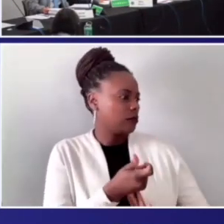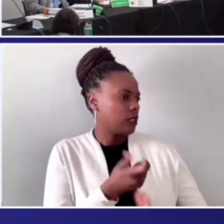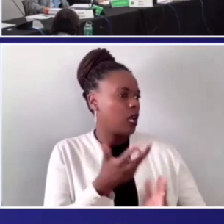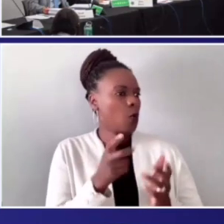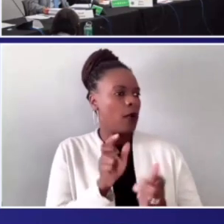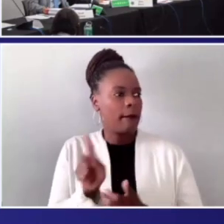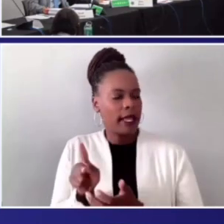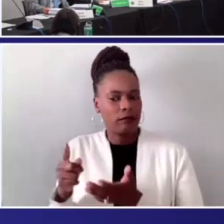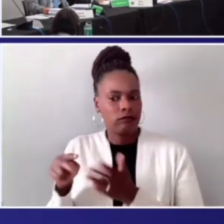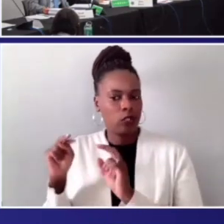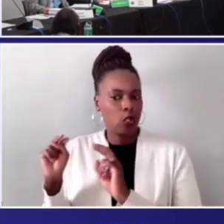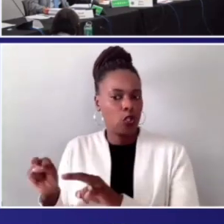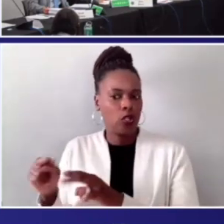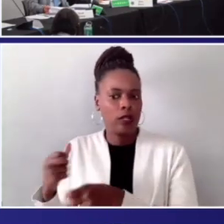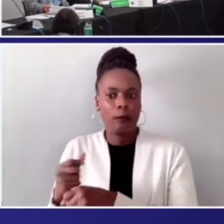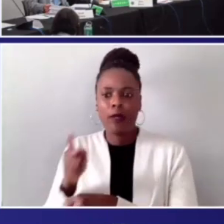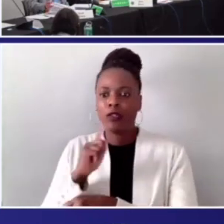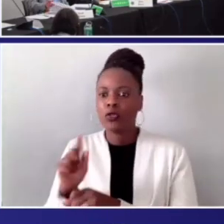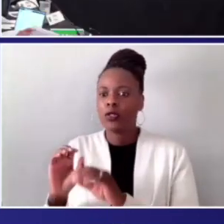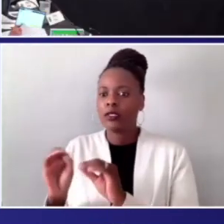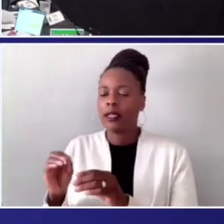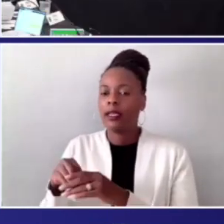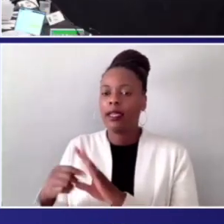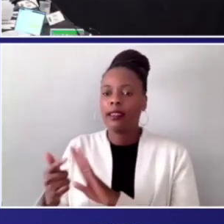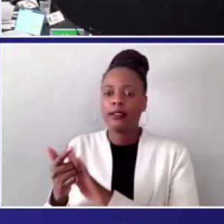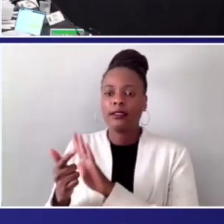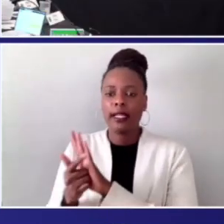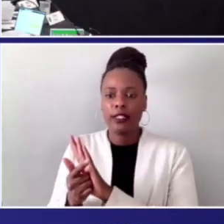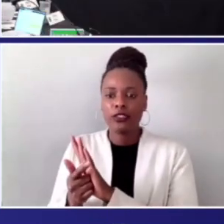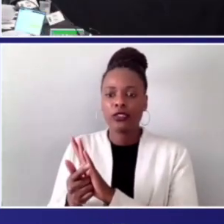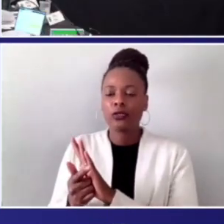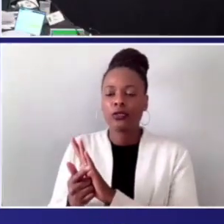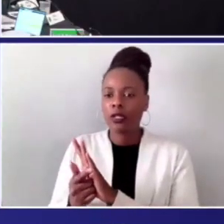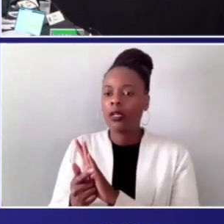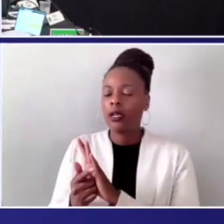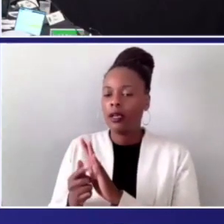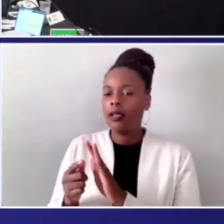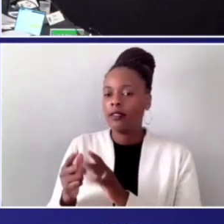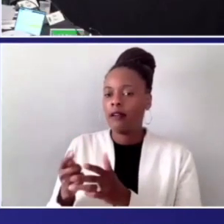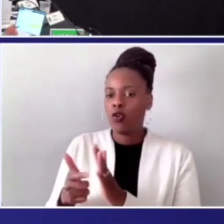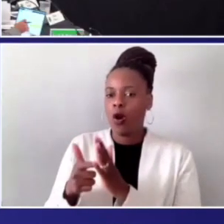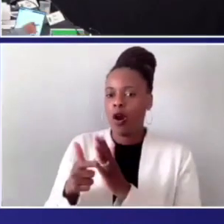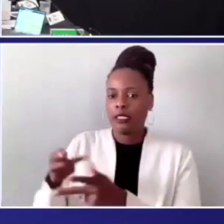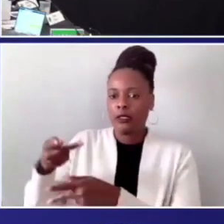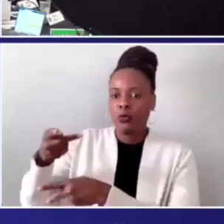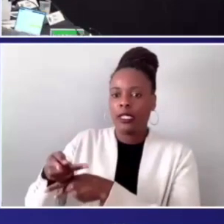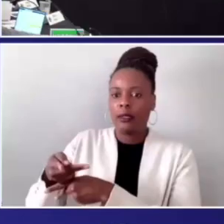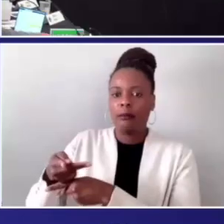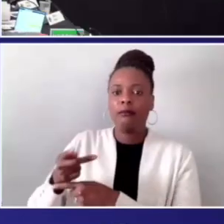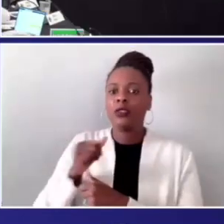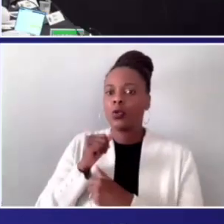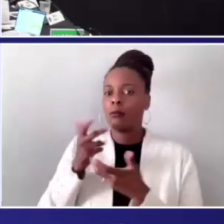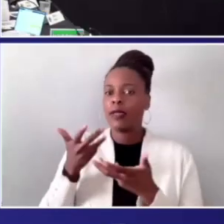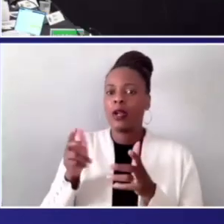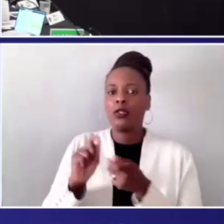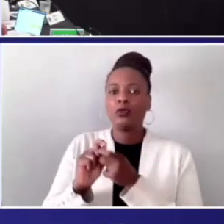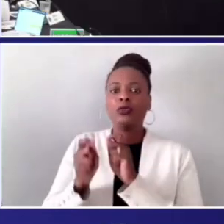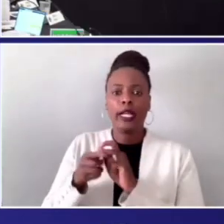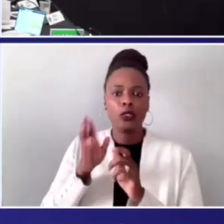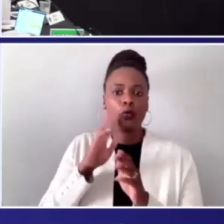it, to make sure that there's nothing in the statute that causes us to have to have that in there. So I don't want to make that change yet. We can mark this and look at this during lunch, though.